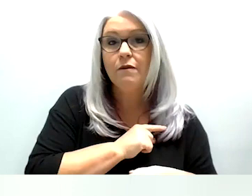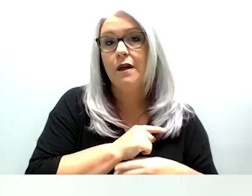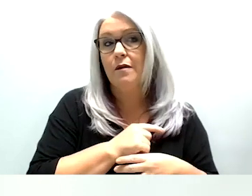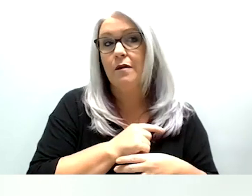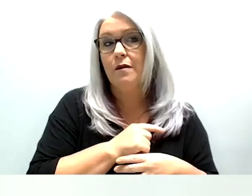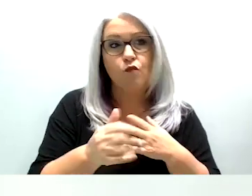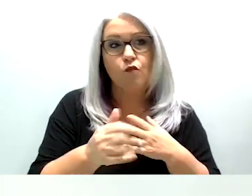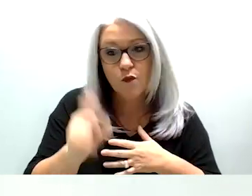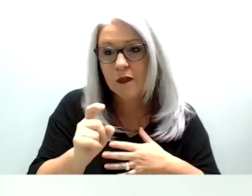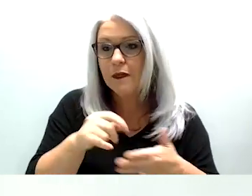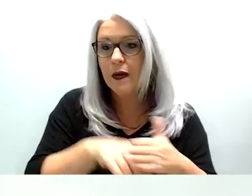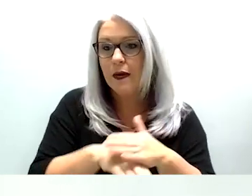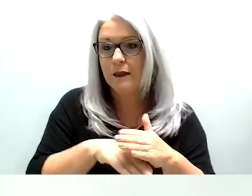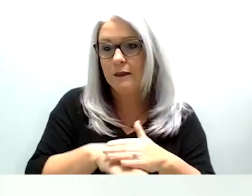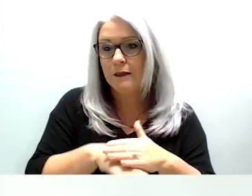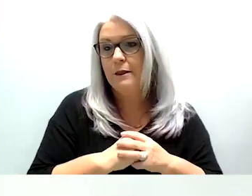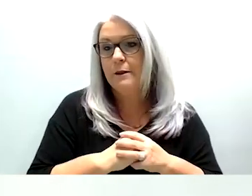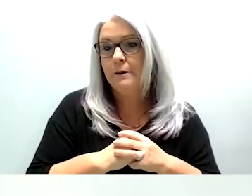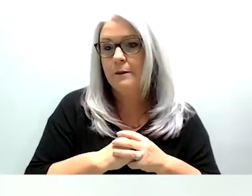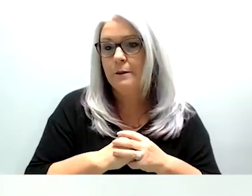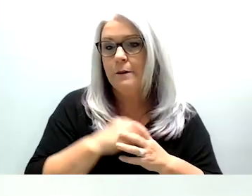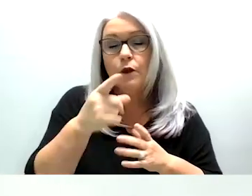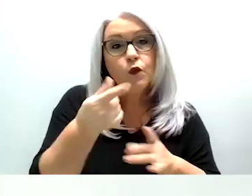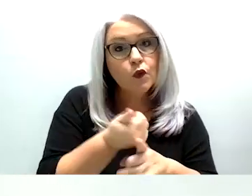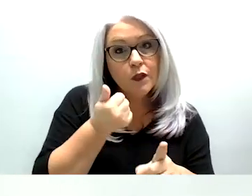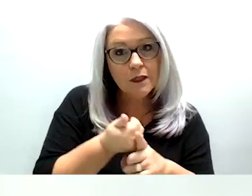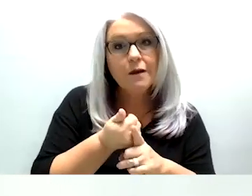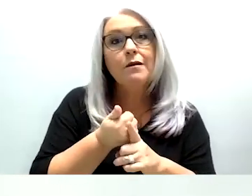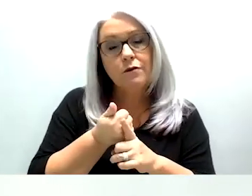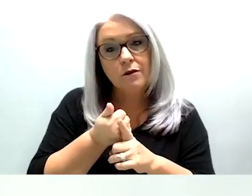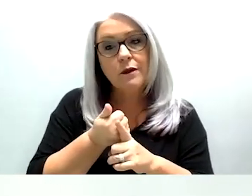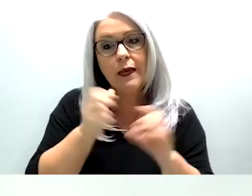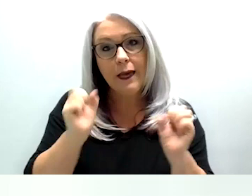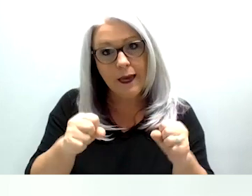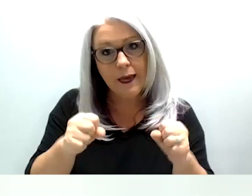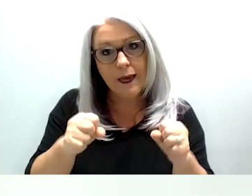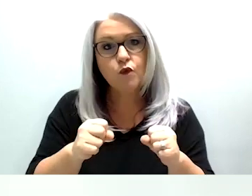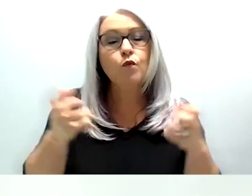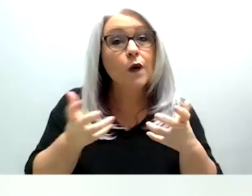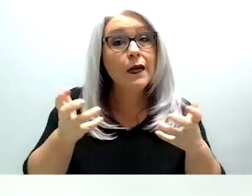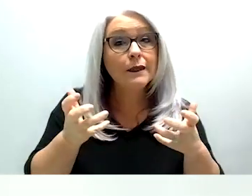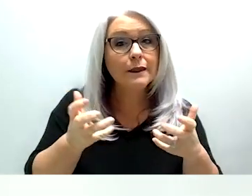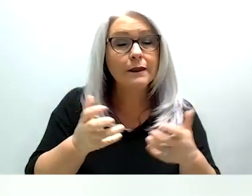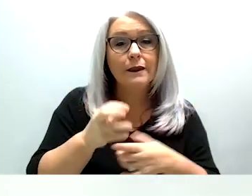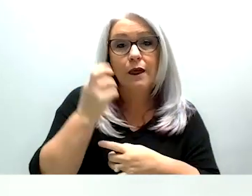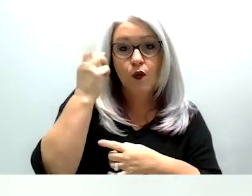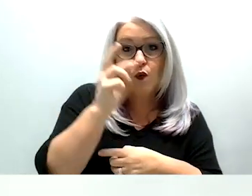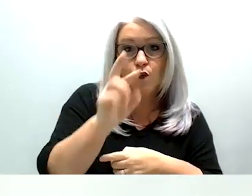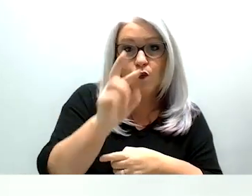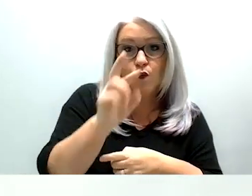access to. Then you are entitled to what the ADA calls reasonable accommodations or reasonable modifications. And